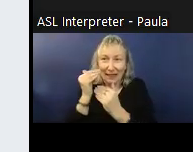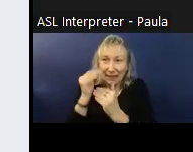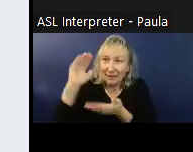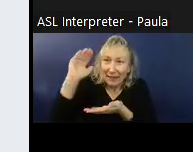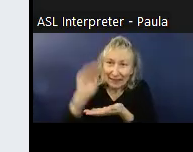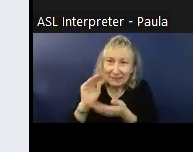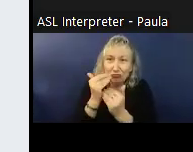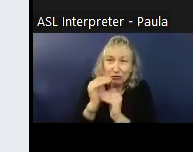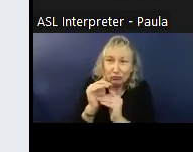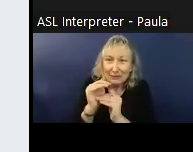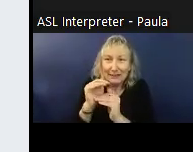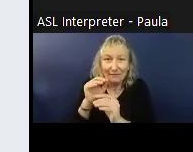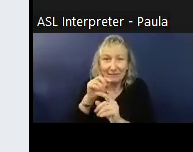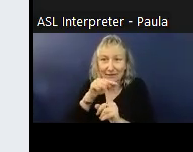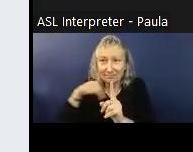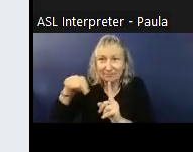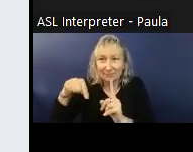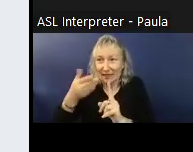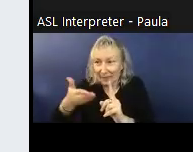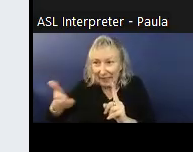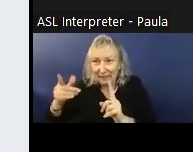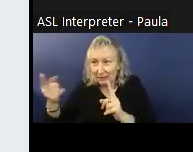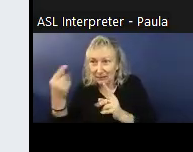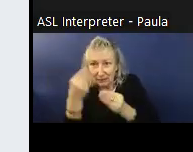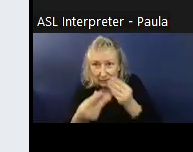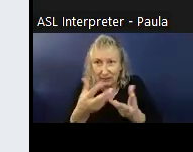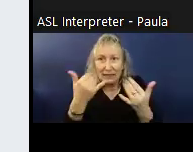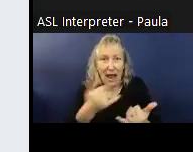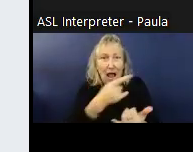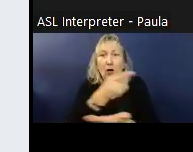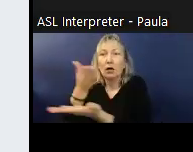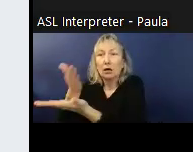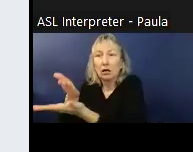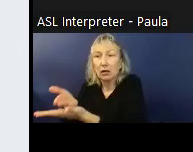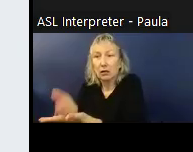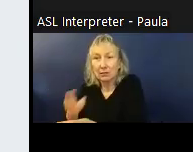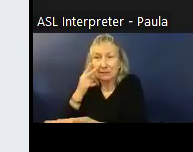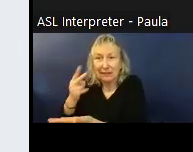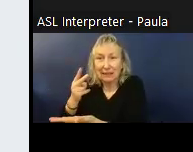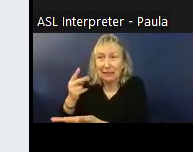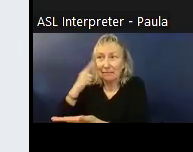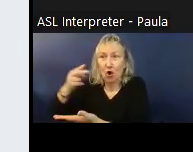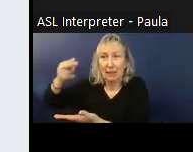And now there's a need demonstrated by the history for a more restrictive method.